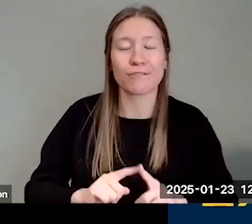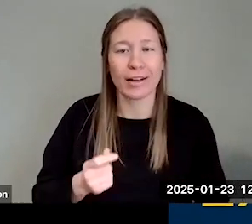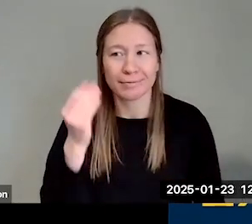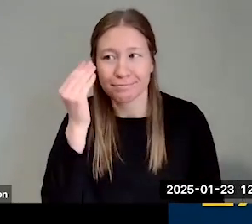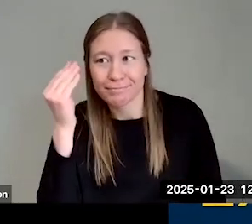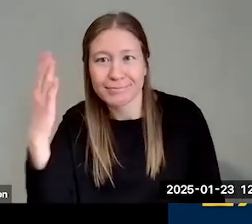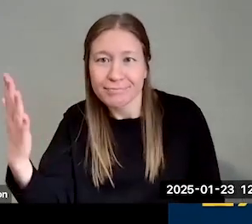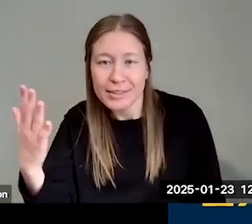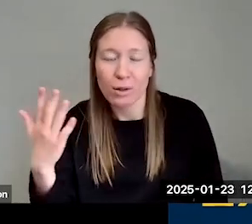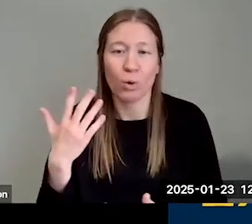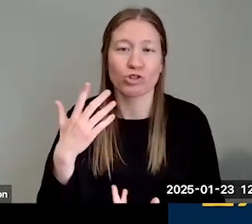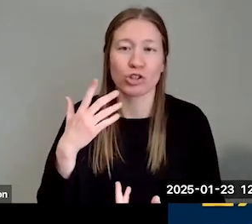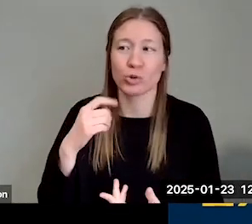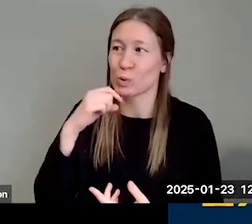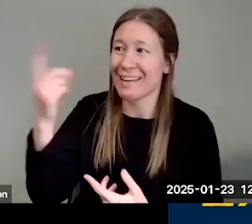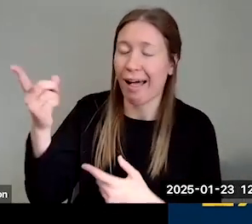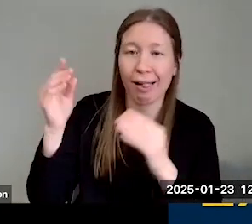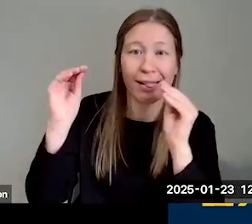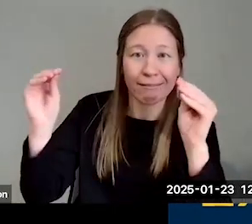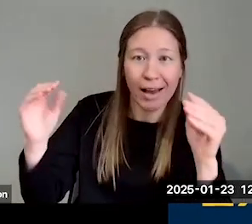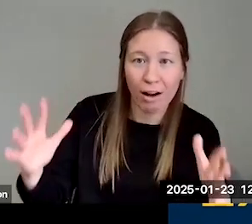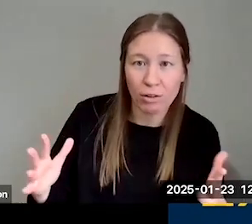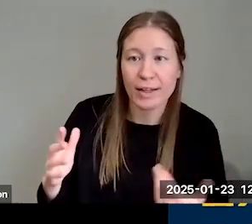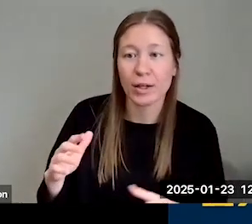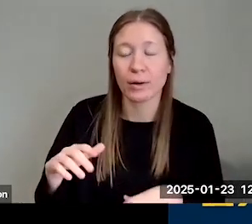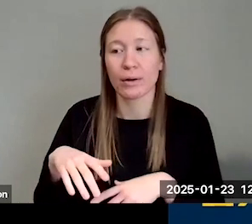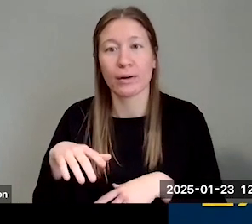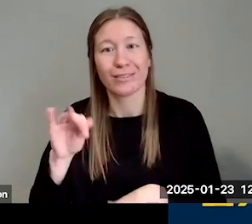or to faculty that would count as a disclosure of a disability.